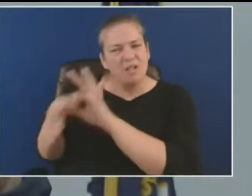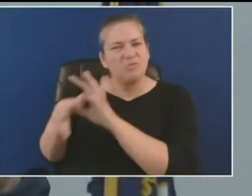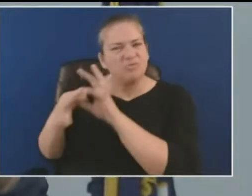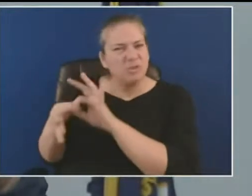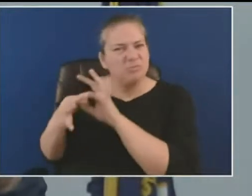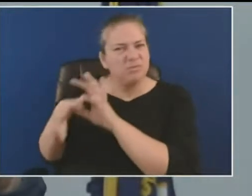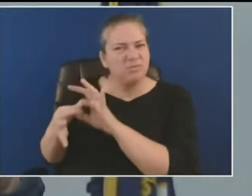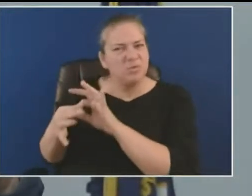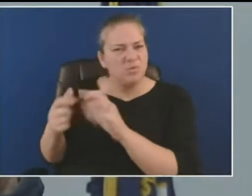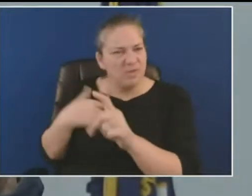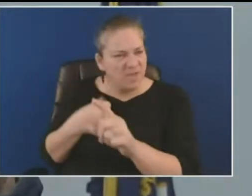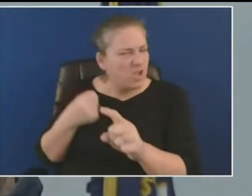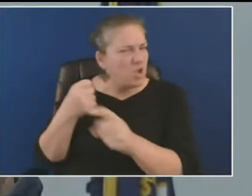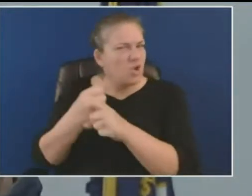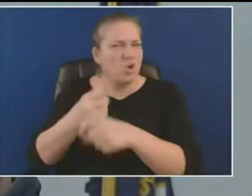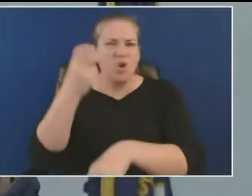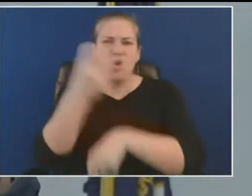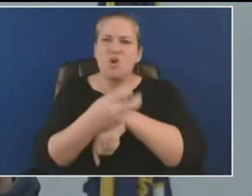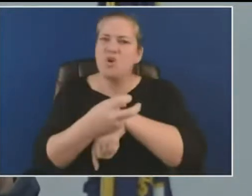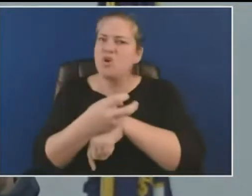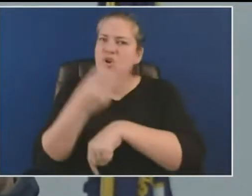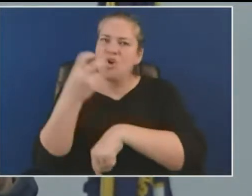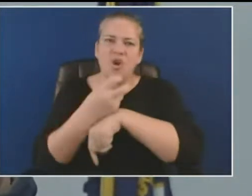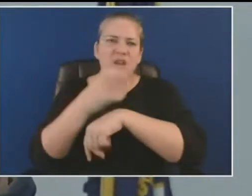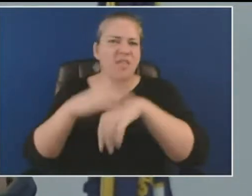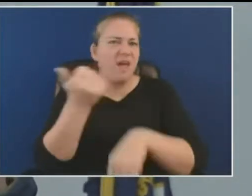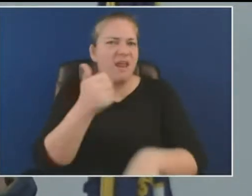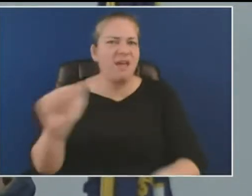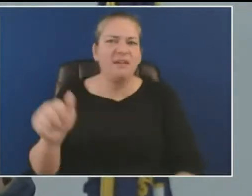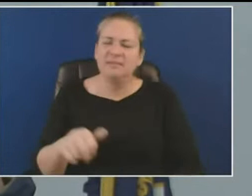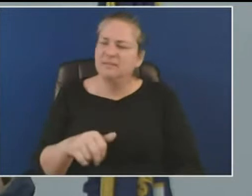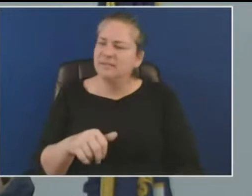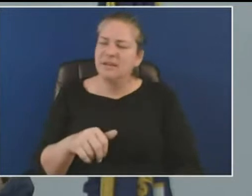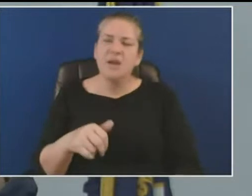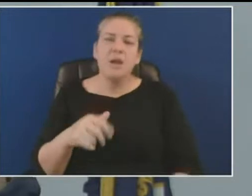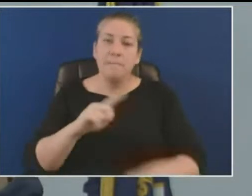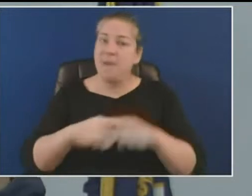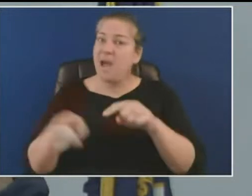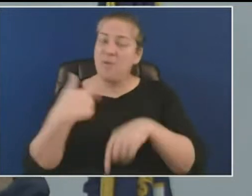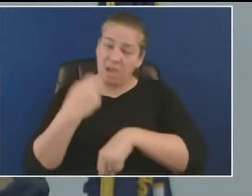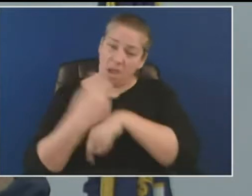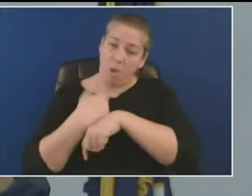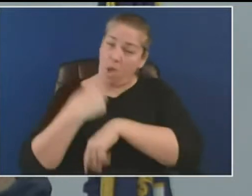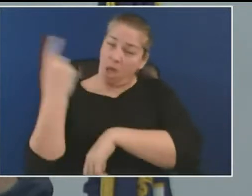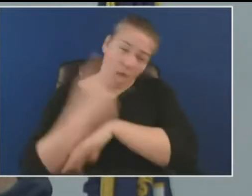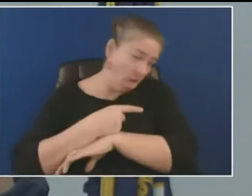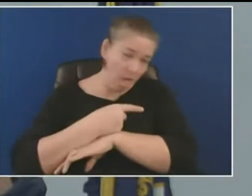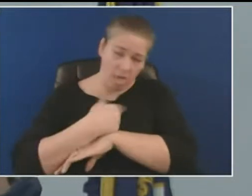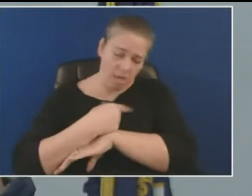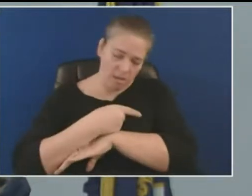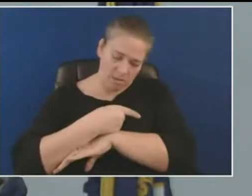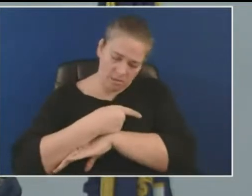harder than anybody ever has, but will also get back up. And that's what we do is Kentucky and we are resilient, strong people and I know that's